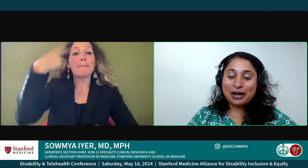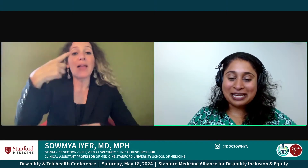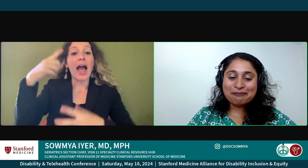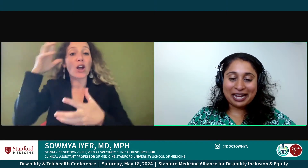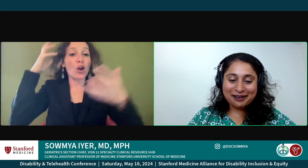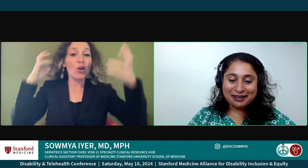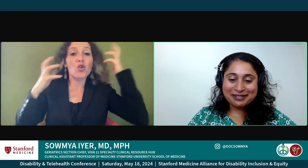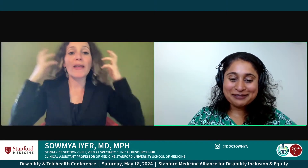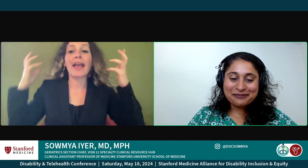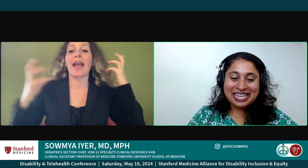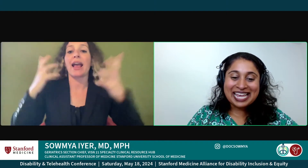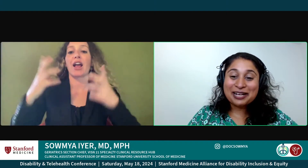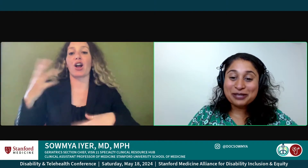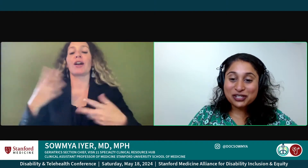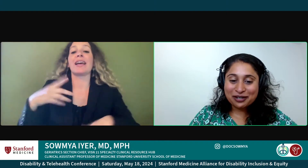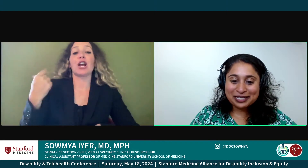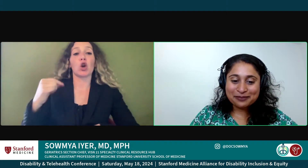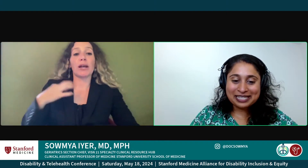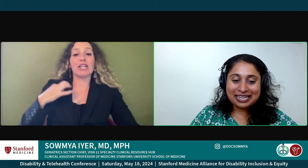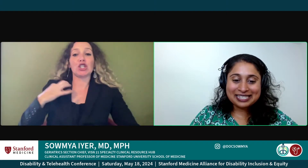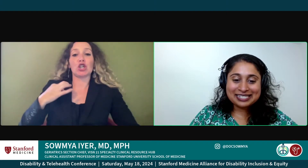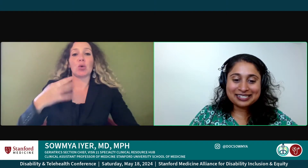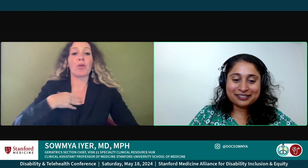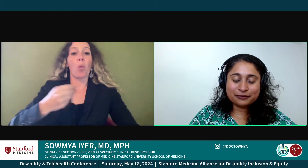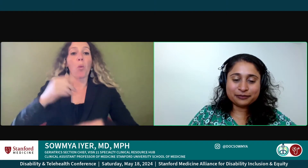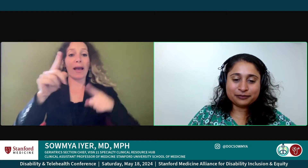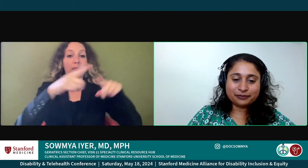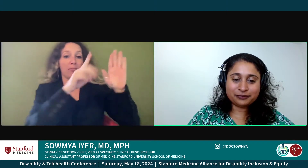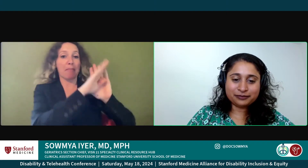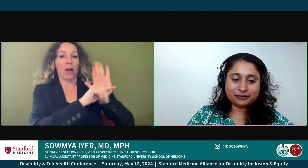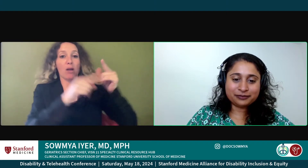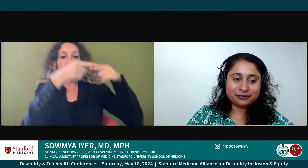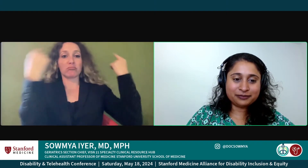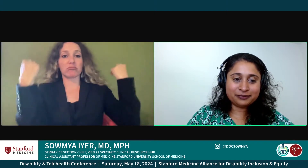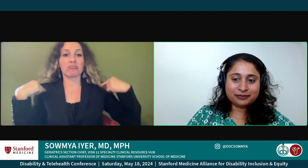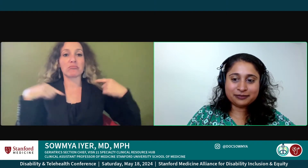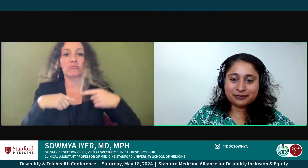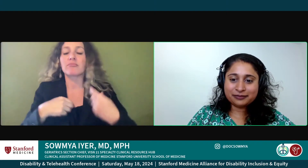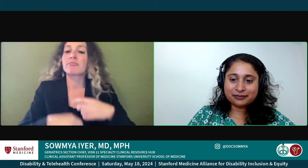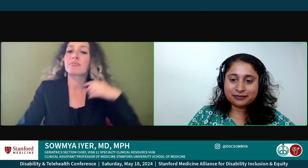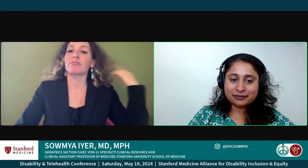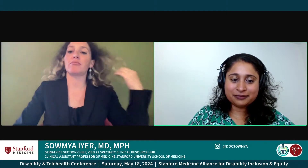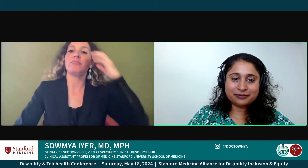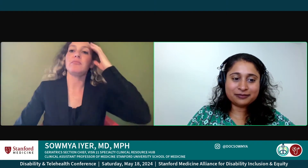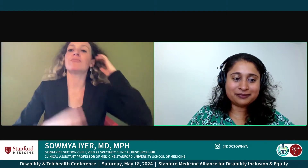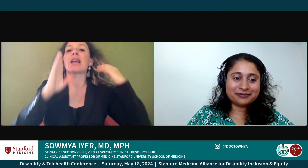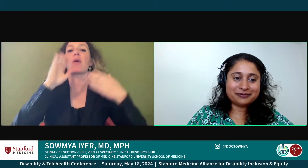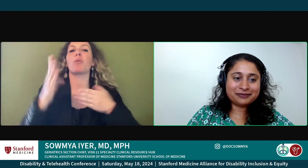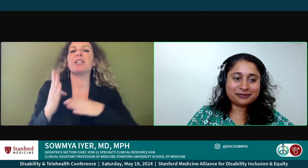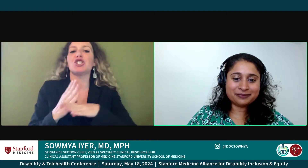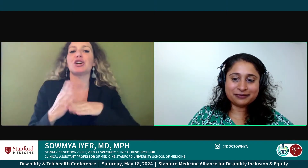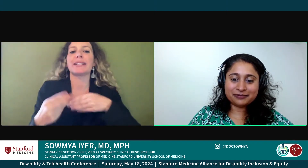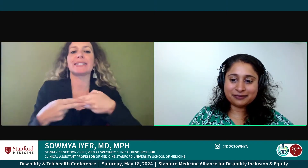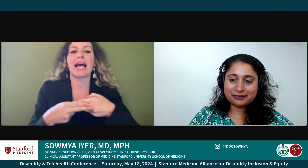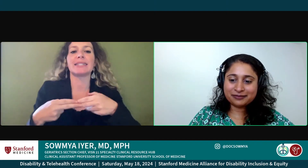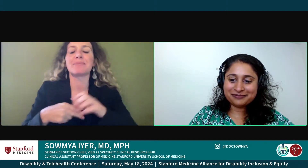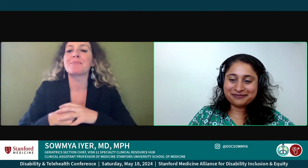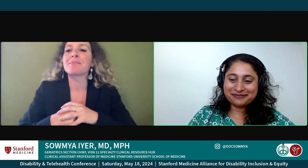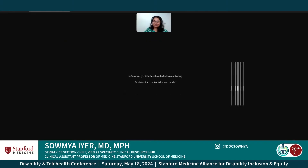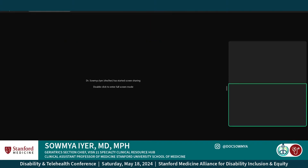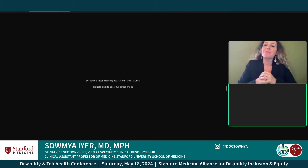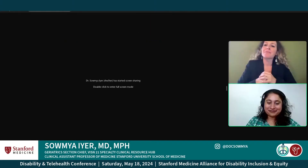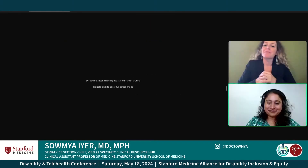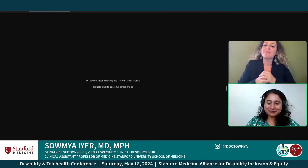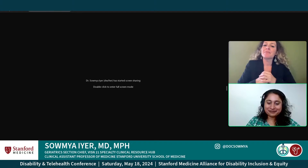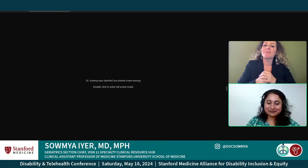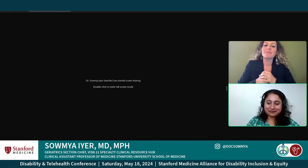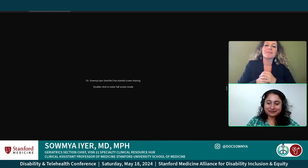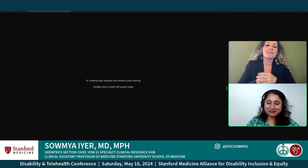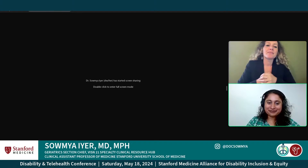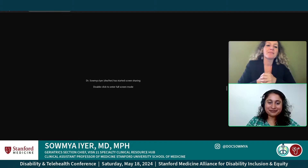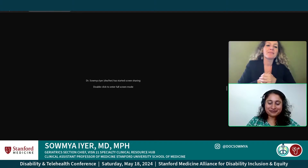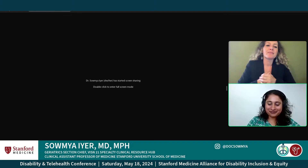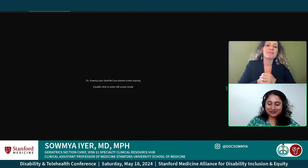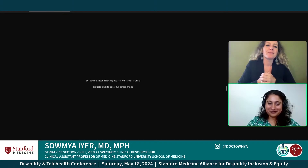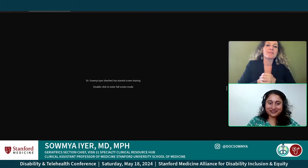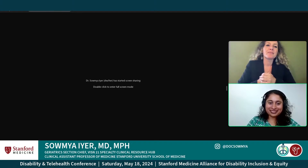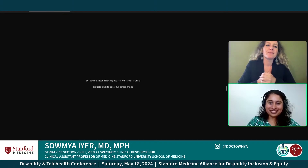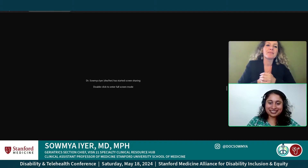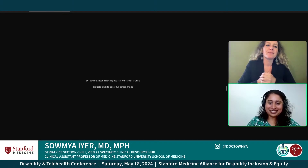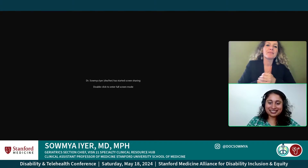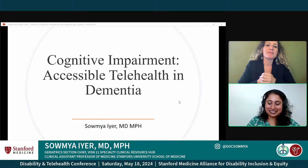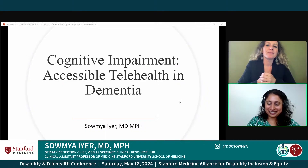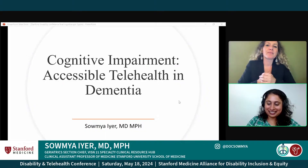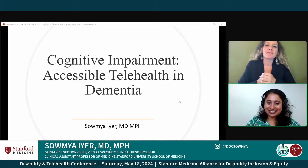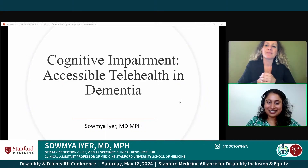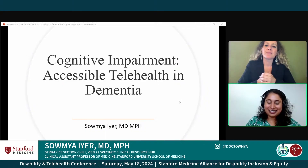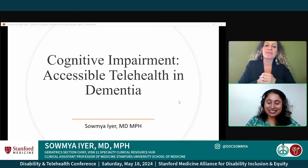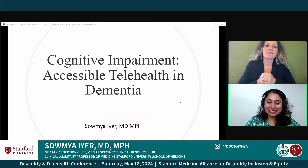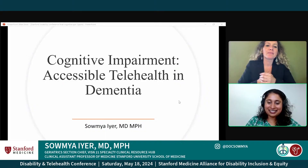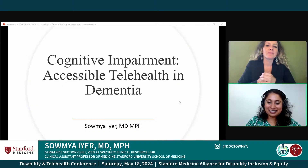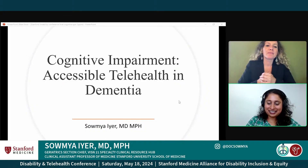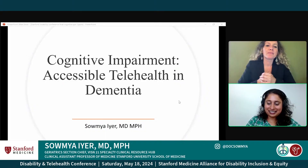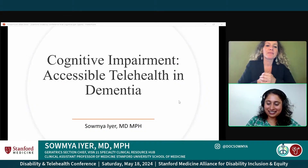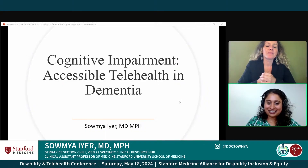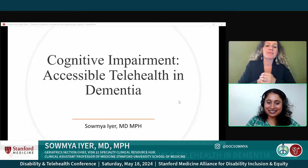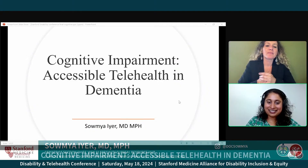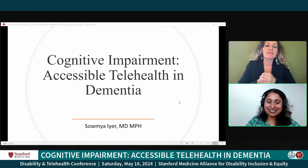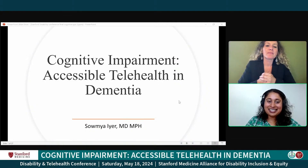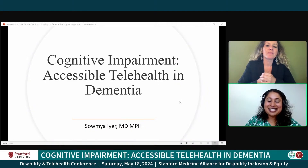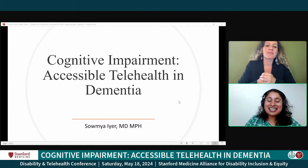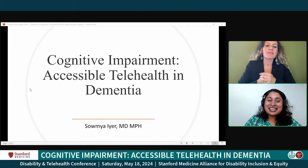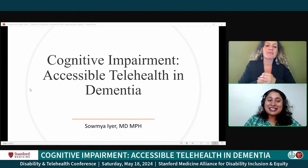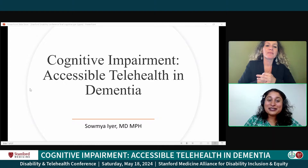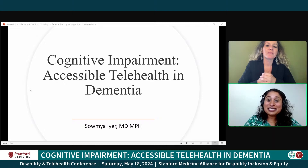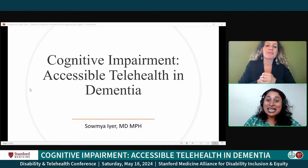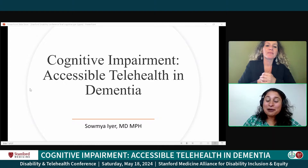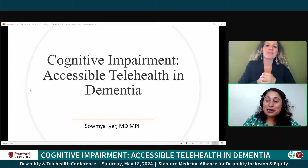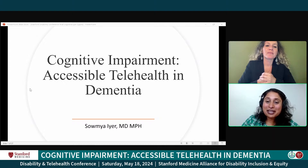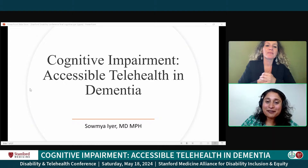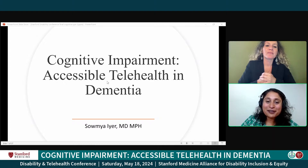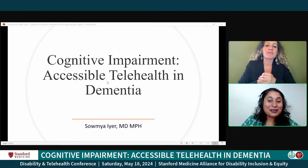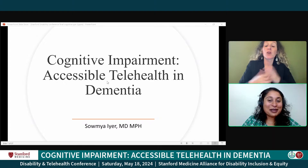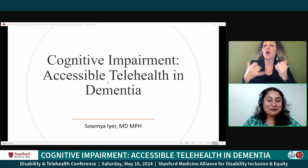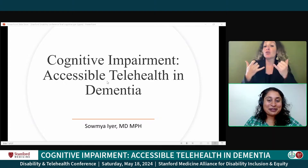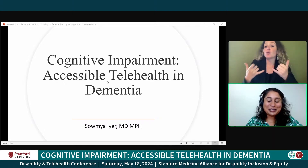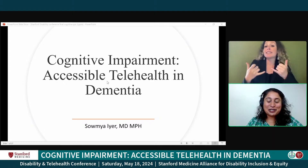white background, and I'll be sharing some slides. So today we're gonna cover a lot of material.